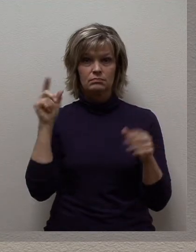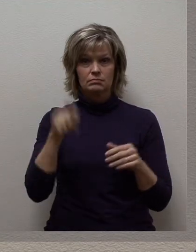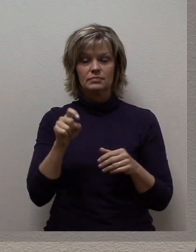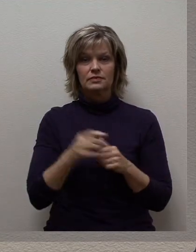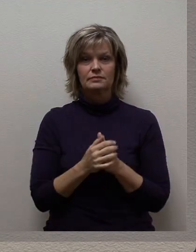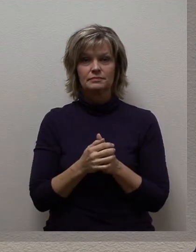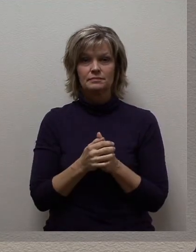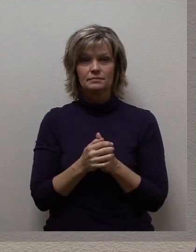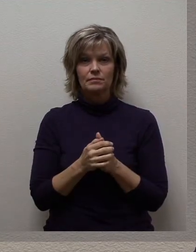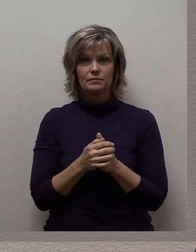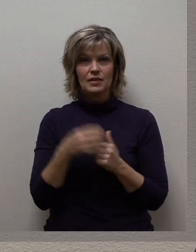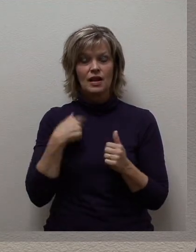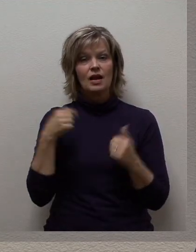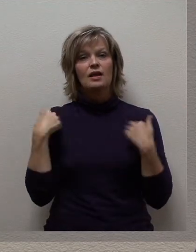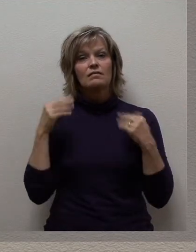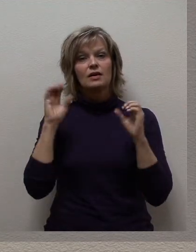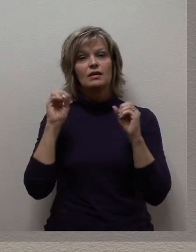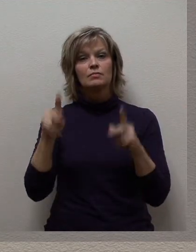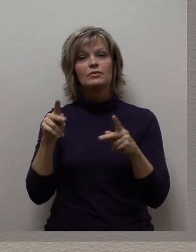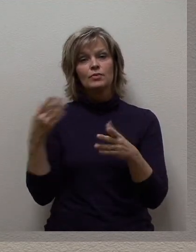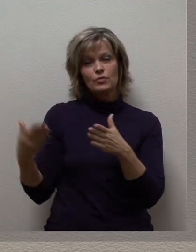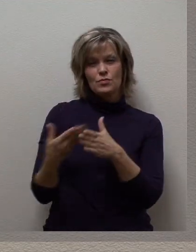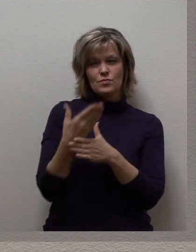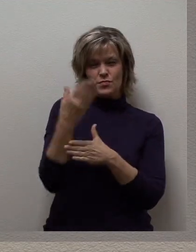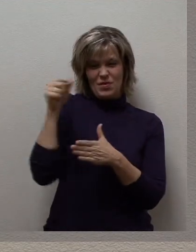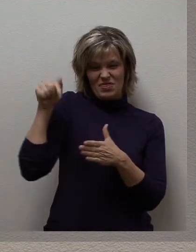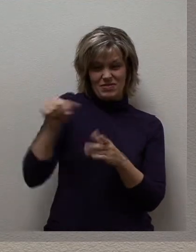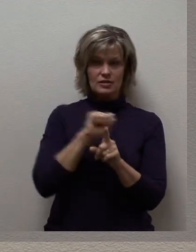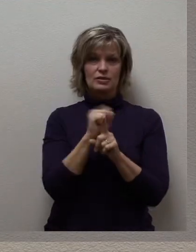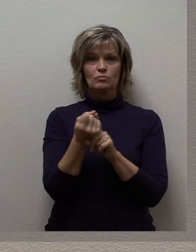I had the opportunity through this situation to interpret for